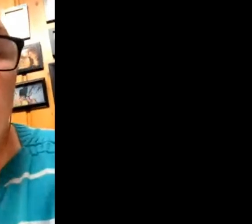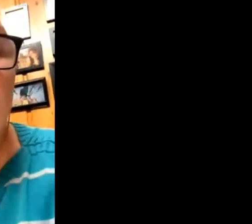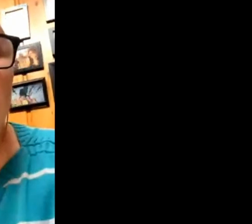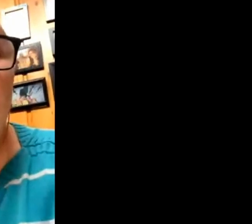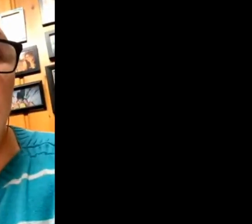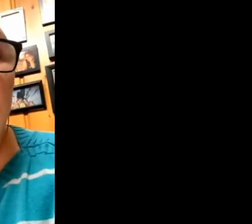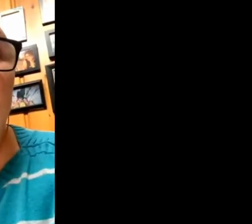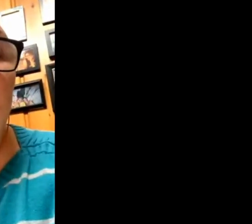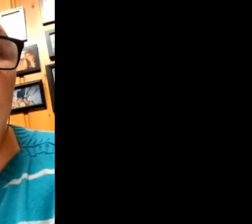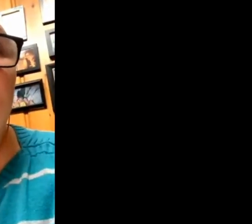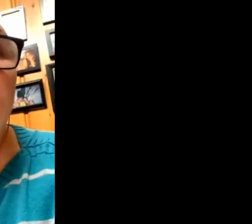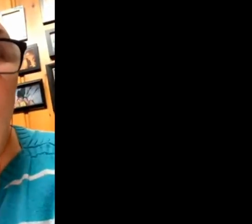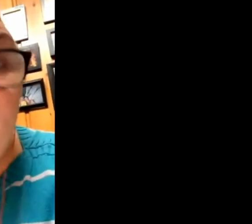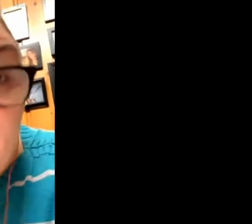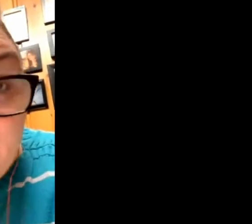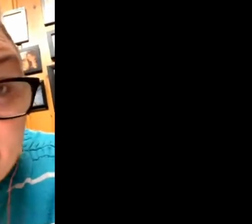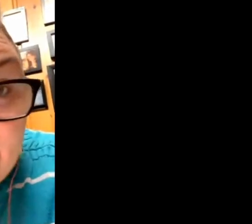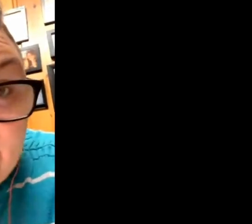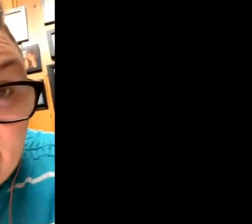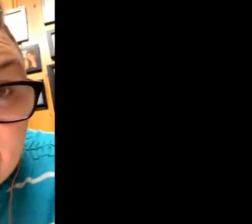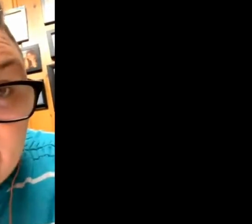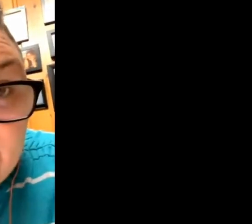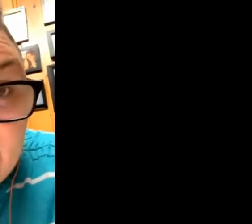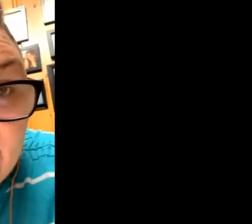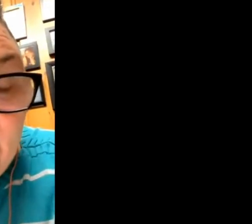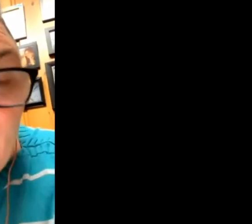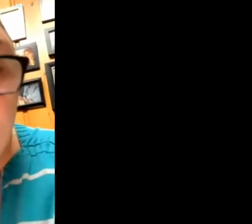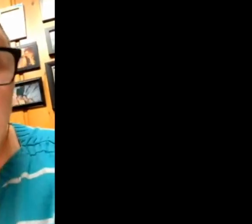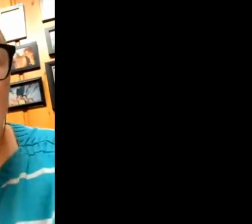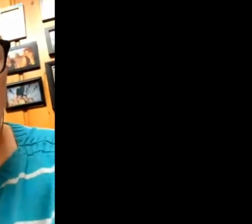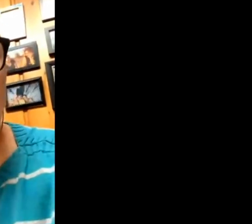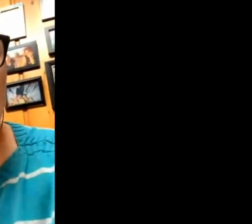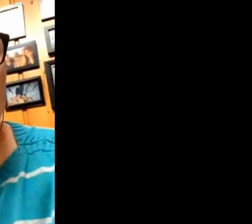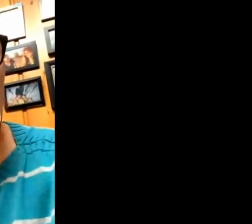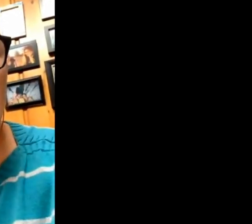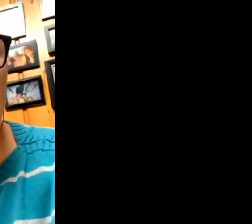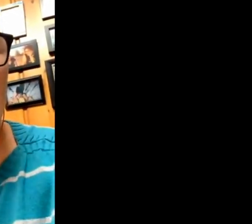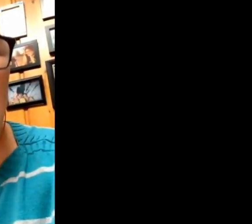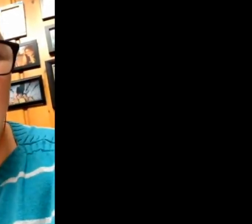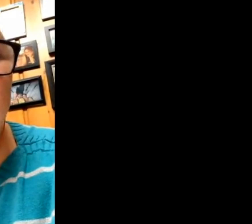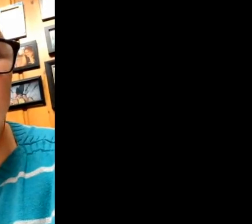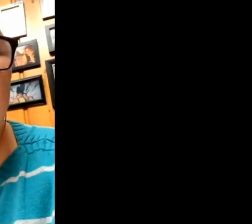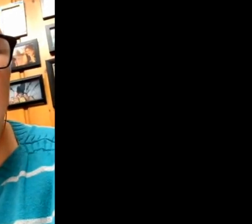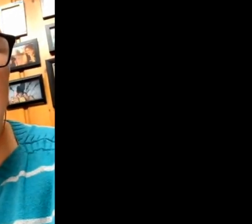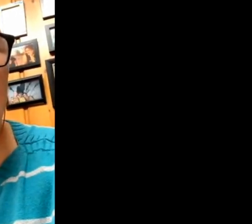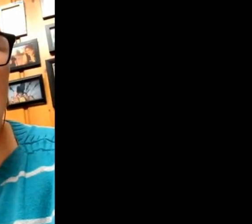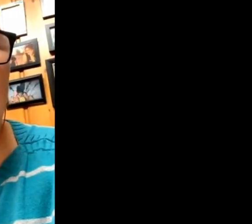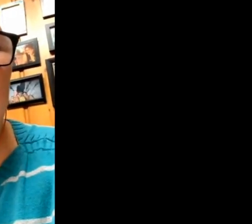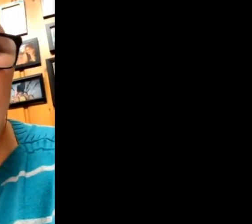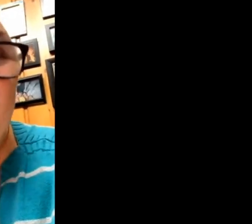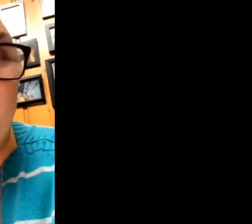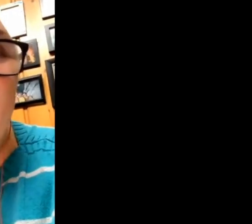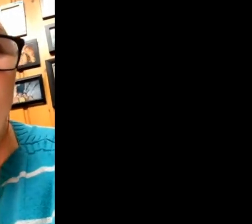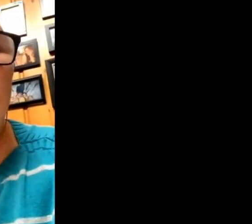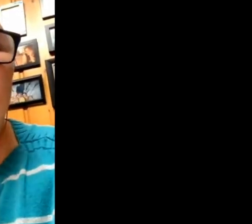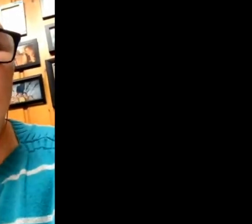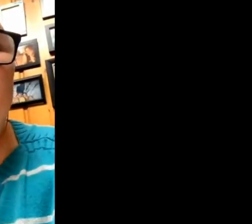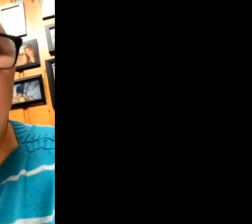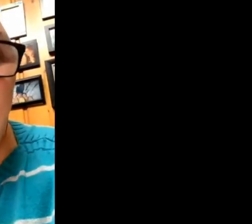Socket: And so the tree witnessed all of that. And the tree remains and like, you can feel it and the depth